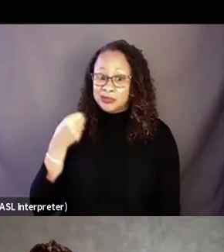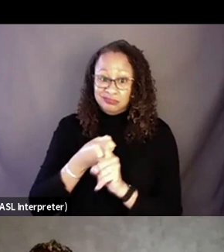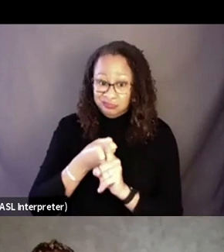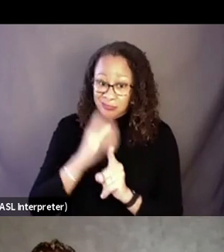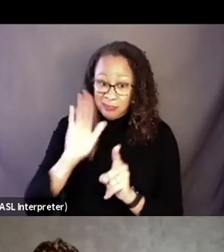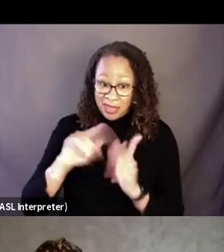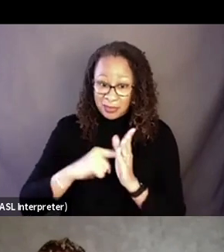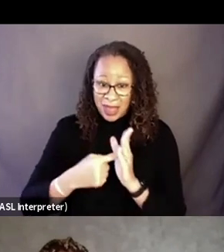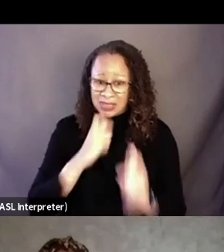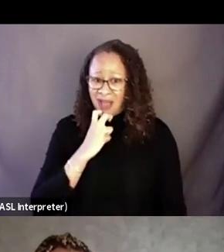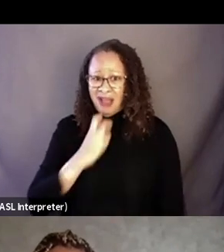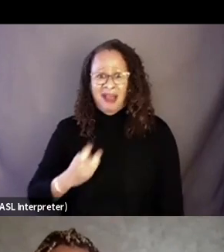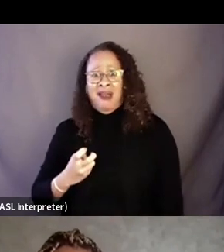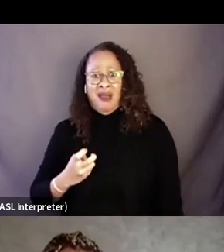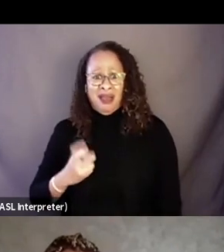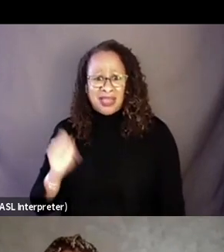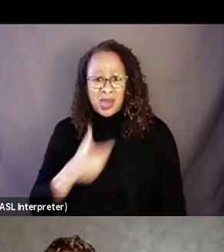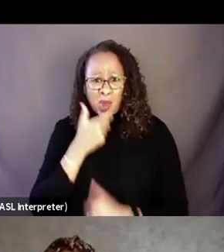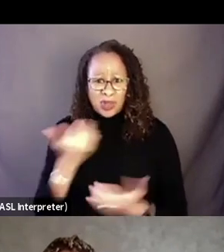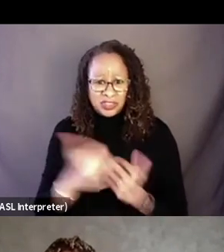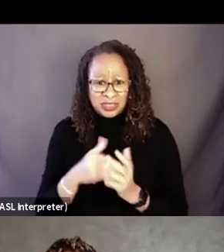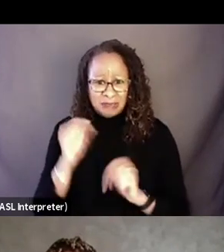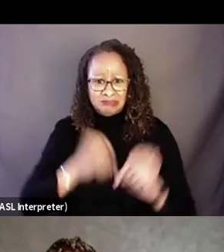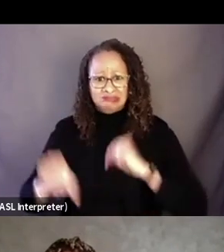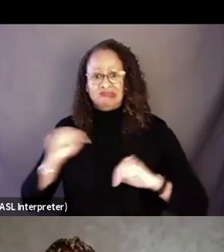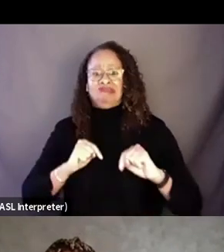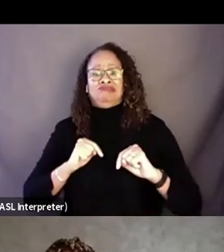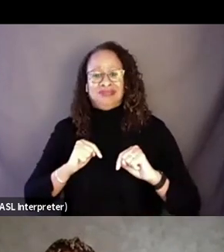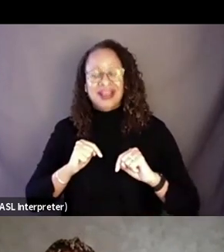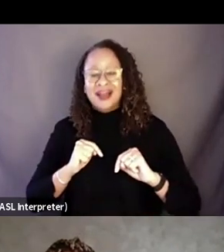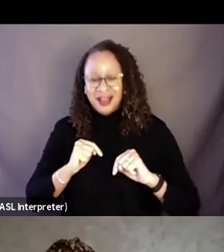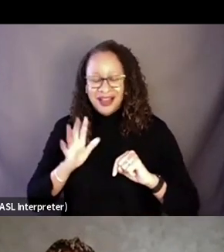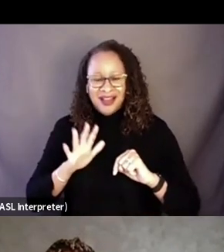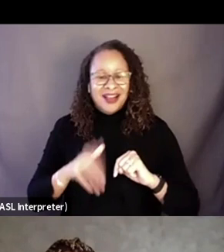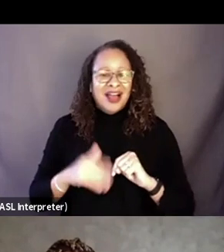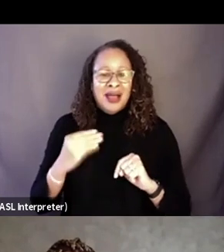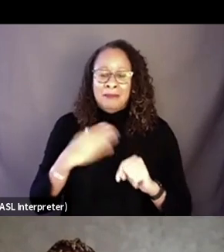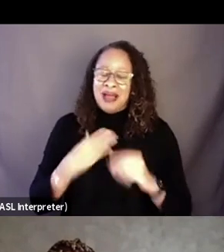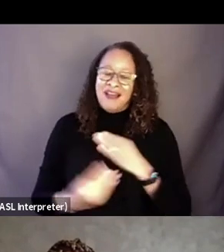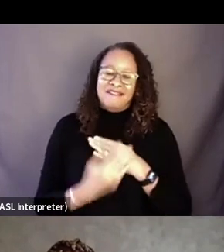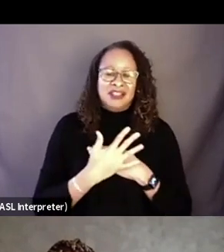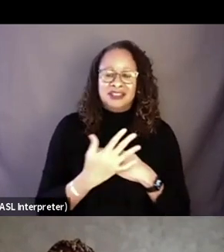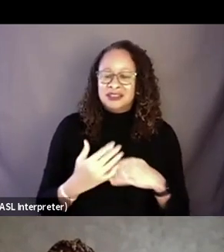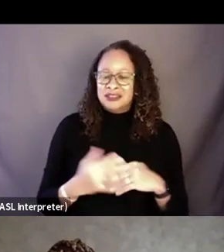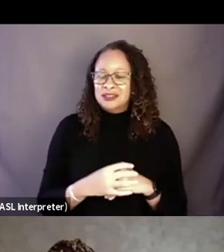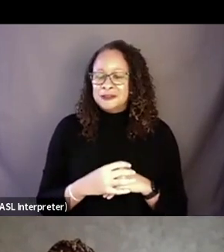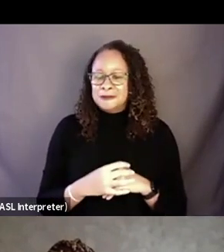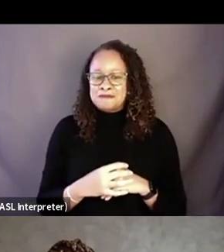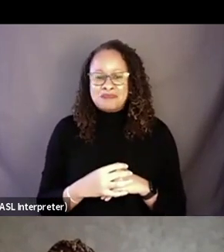Can I watch that again? My influence goes back to many things. I'm an artist and I'm a photographer